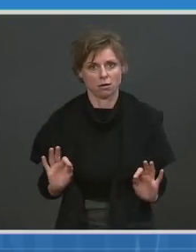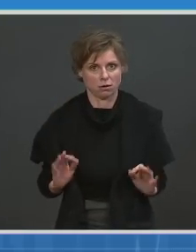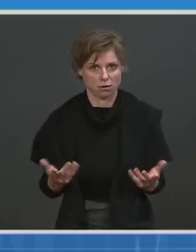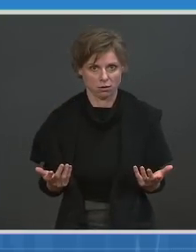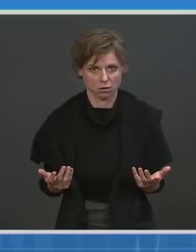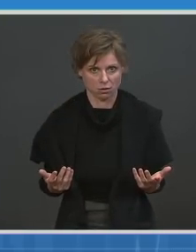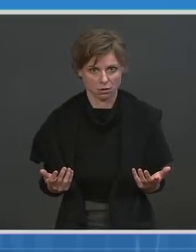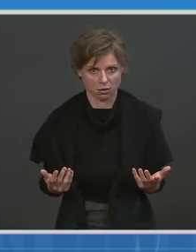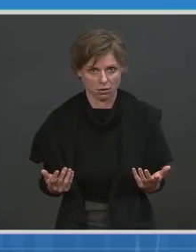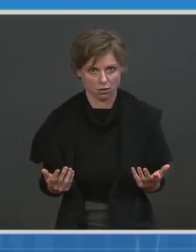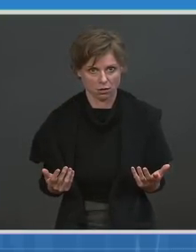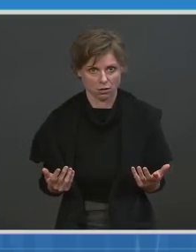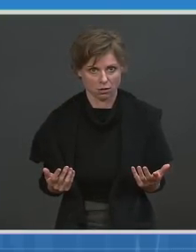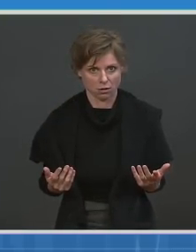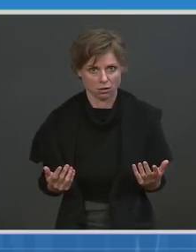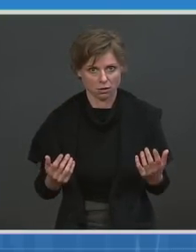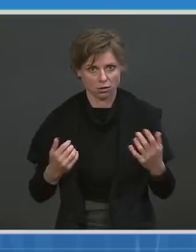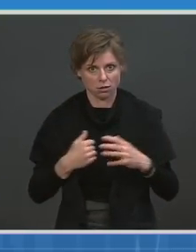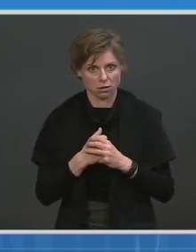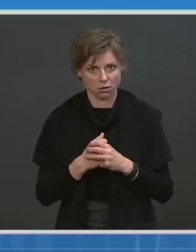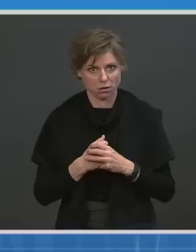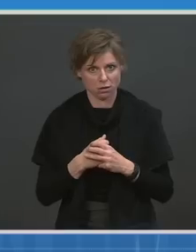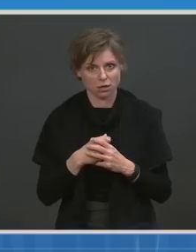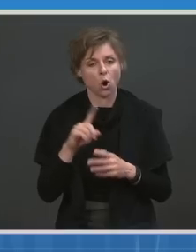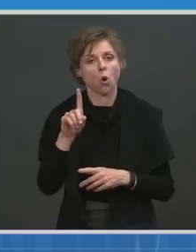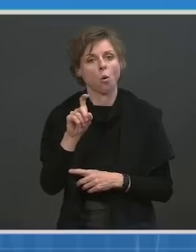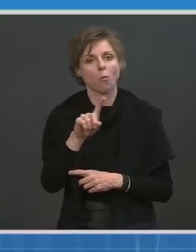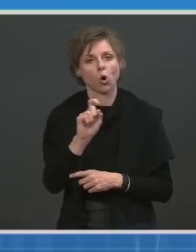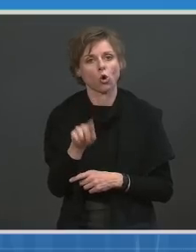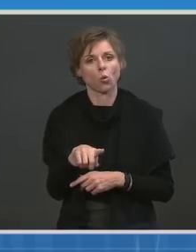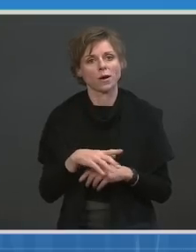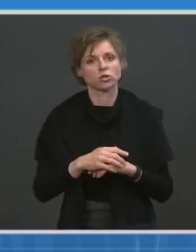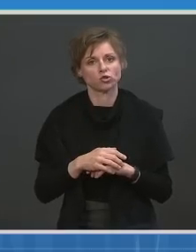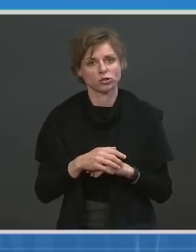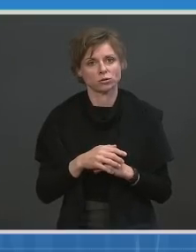Kevin, one more question. Moderator: One more question. We'll go to April Ryan with theGrio.